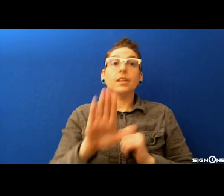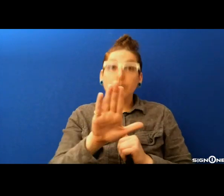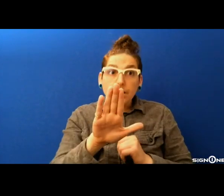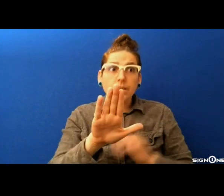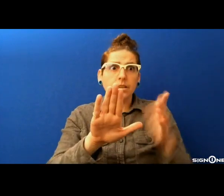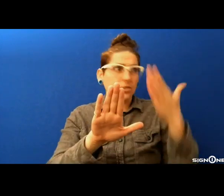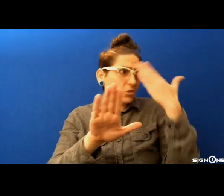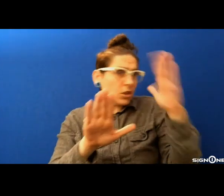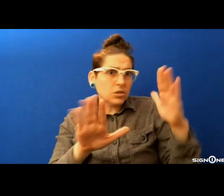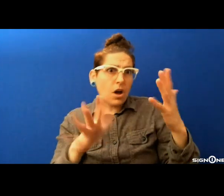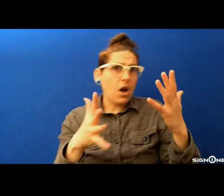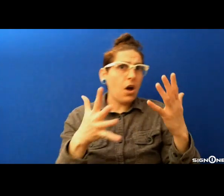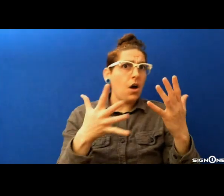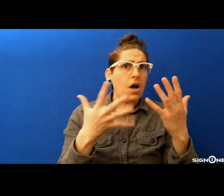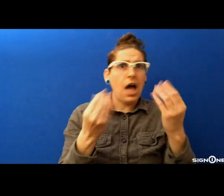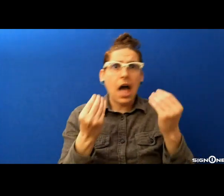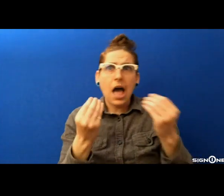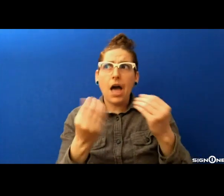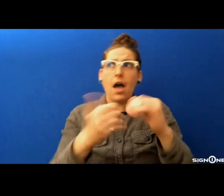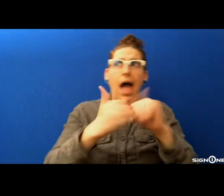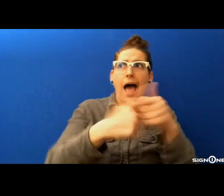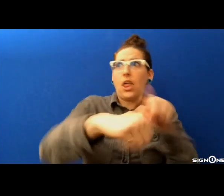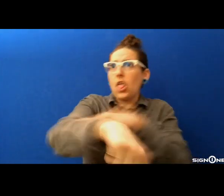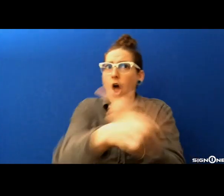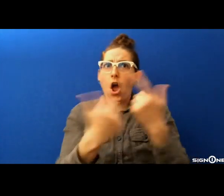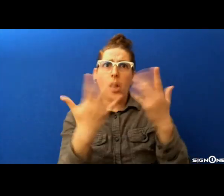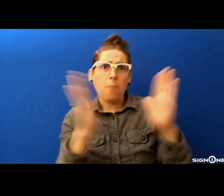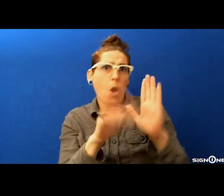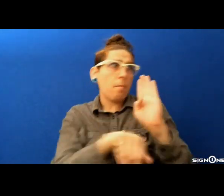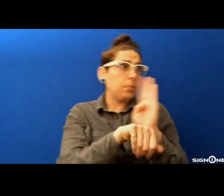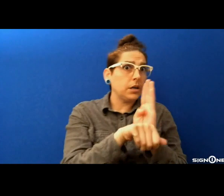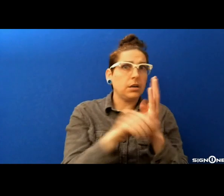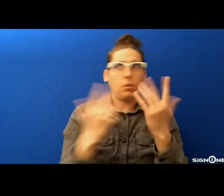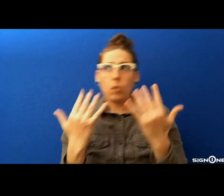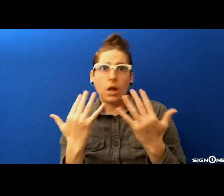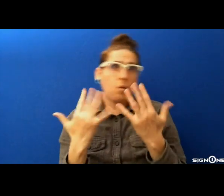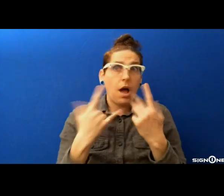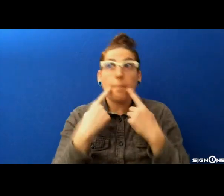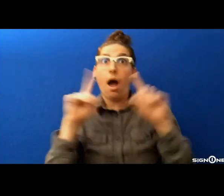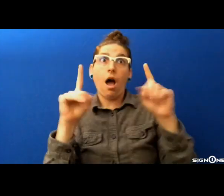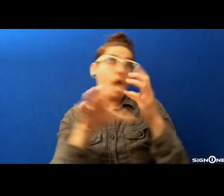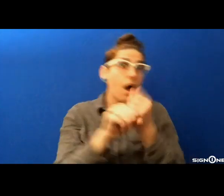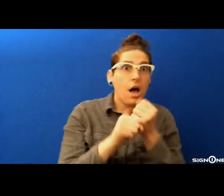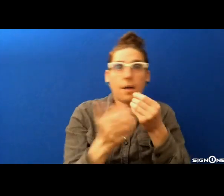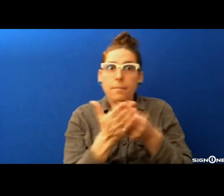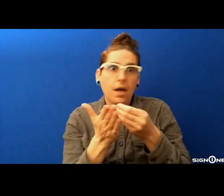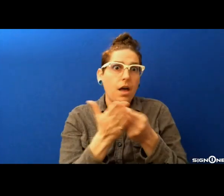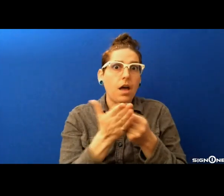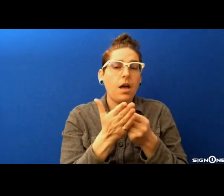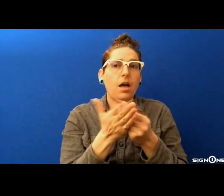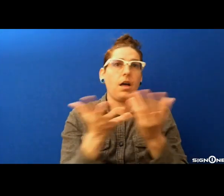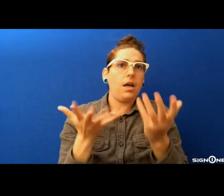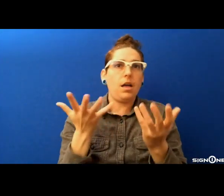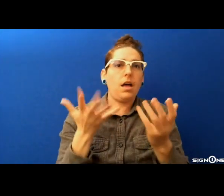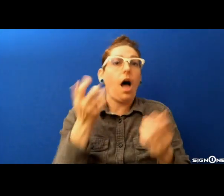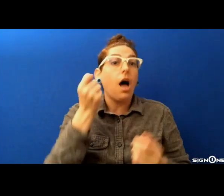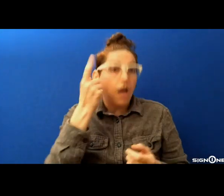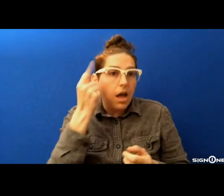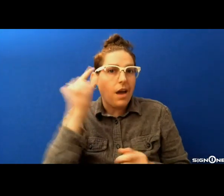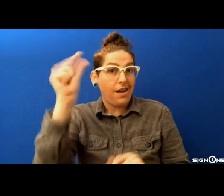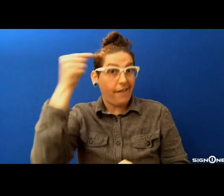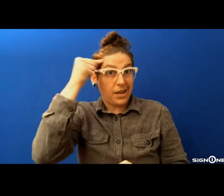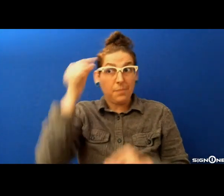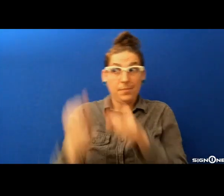It's unknown how long it could take for small businesses to receive loans but government